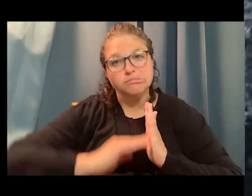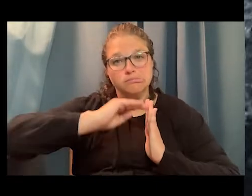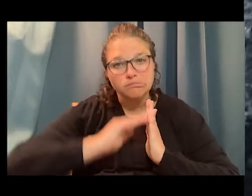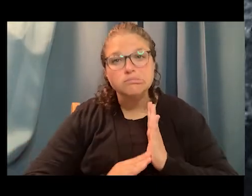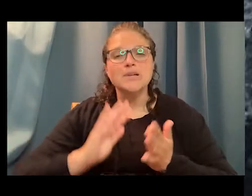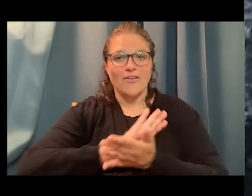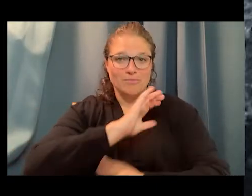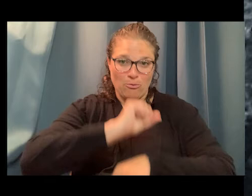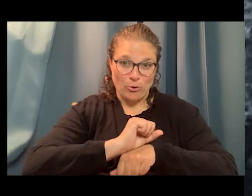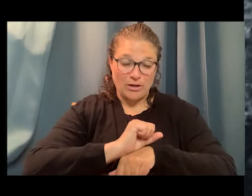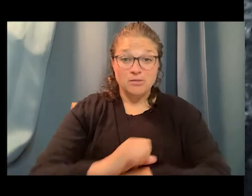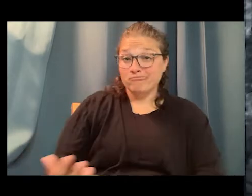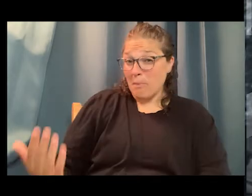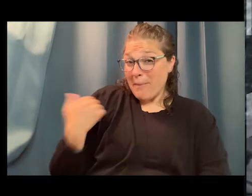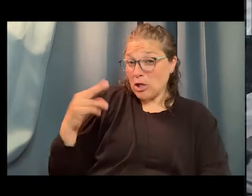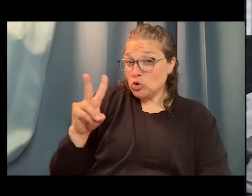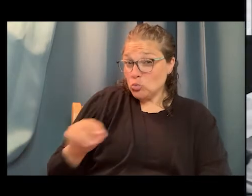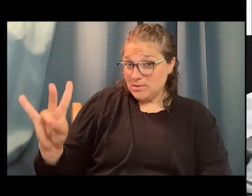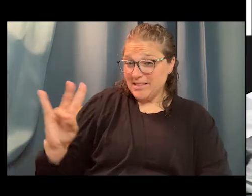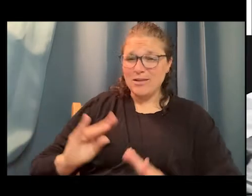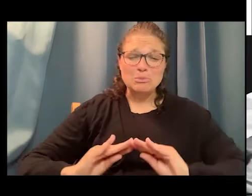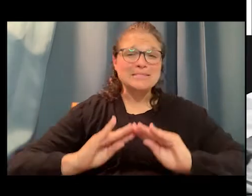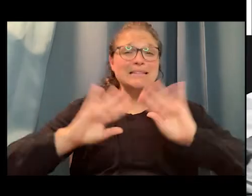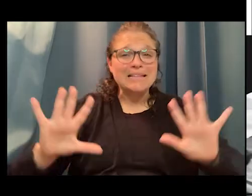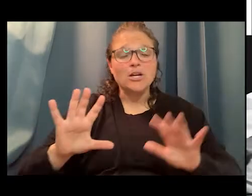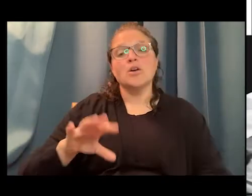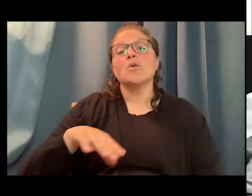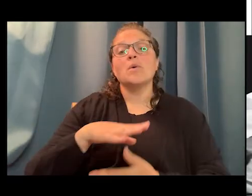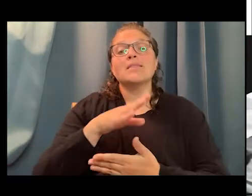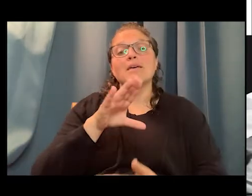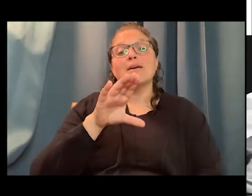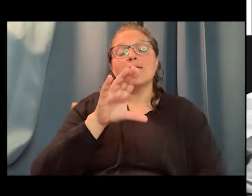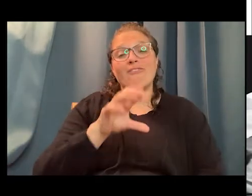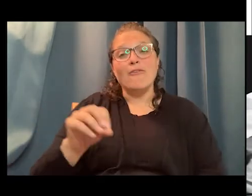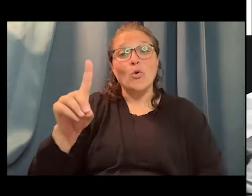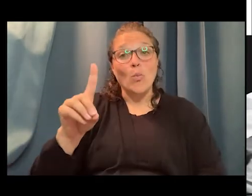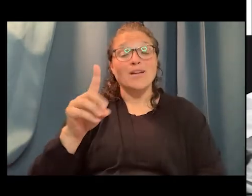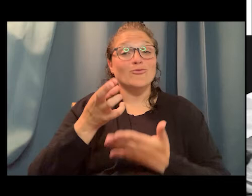Back in 2007, there were clear instructions in Section 501 of the Rehabilitation Act,